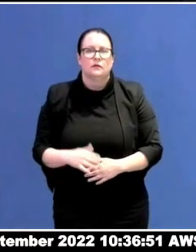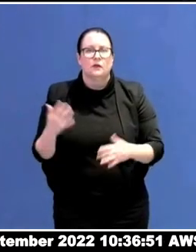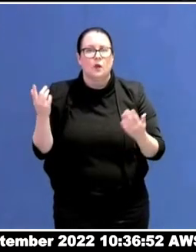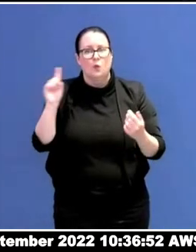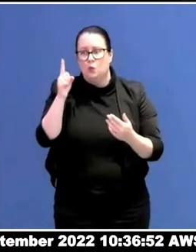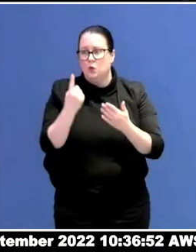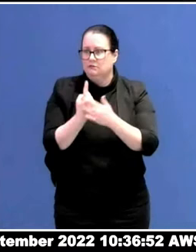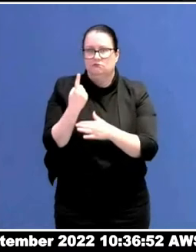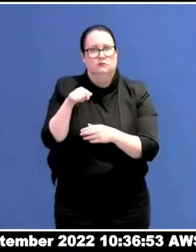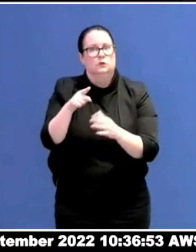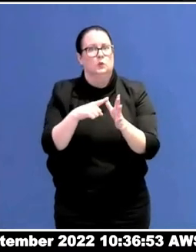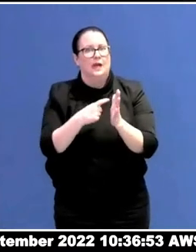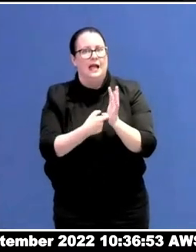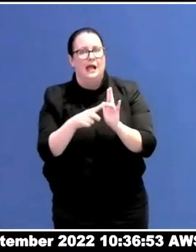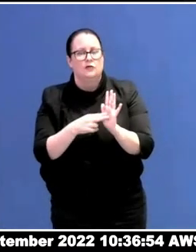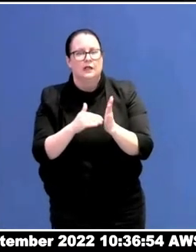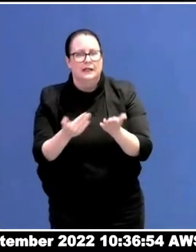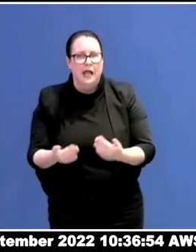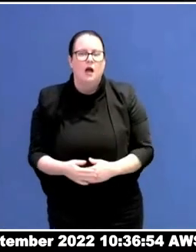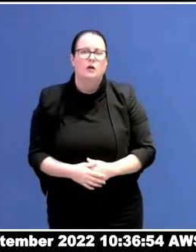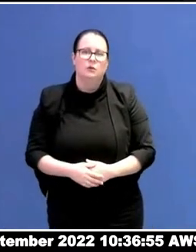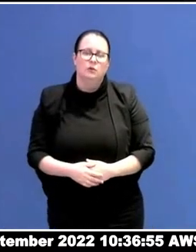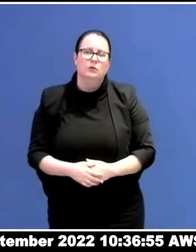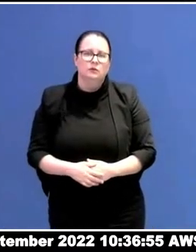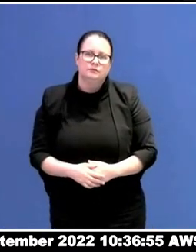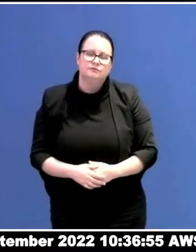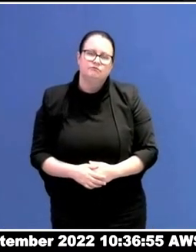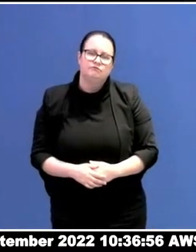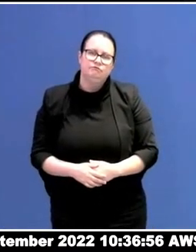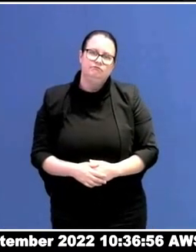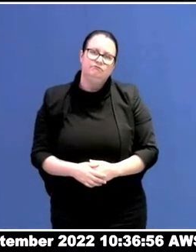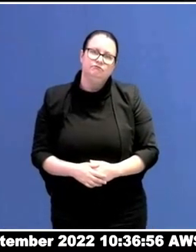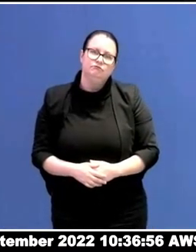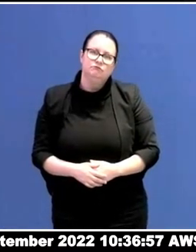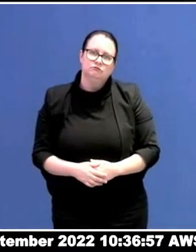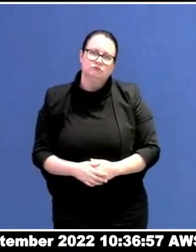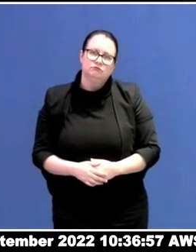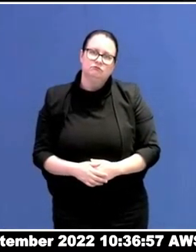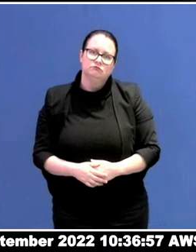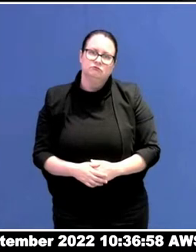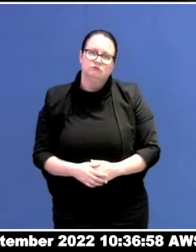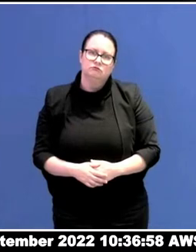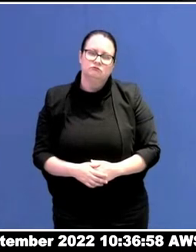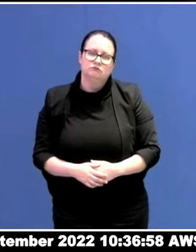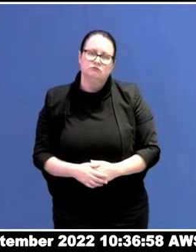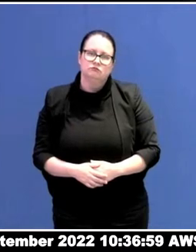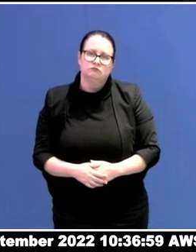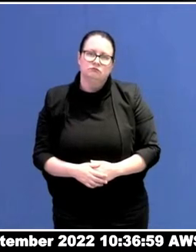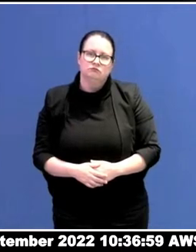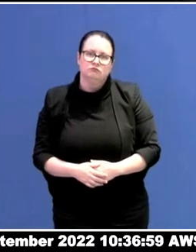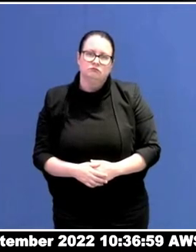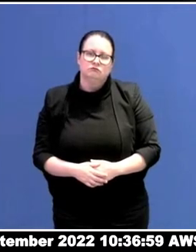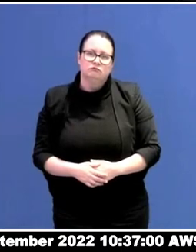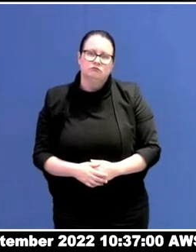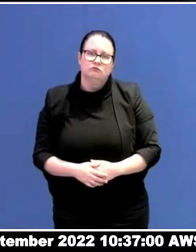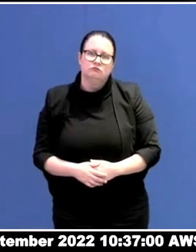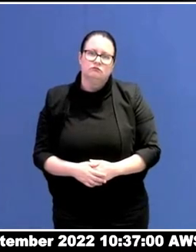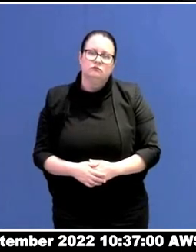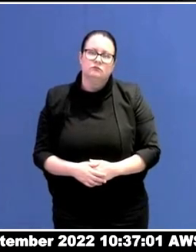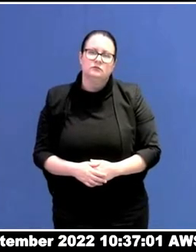His current circumstances are that he, at times, is homeless